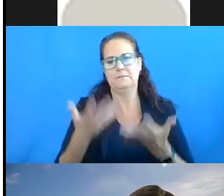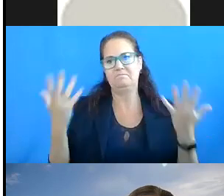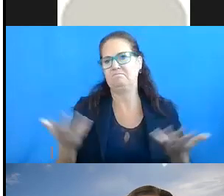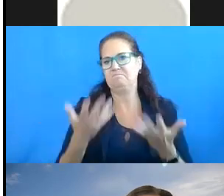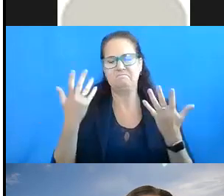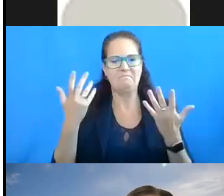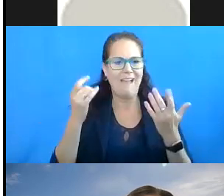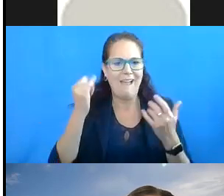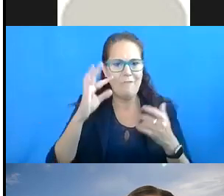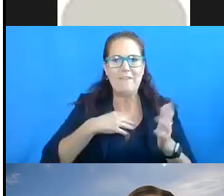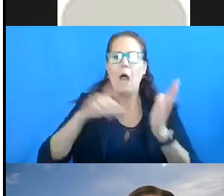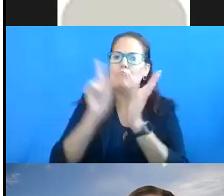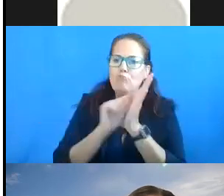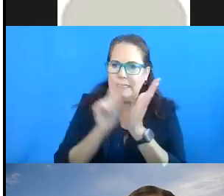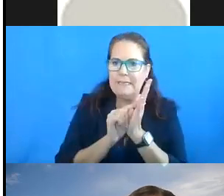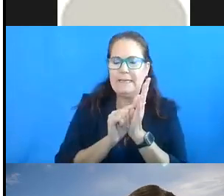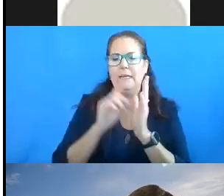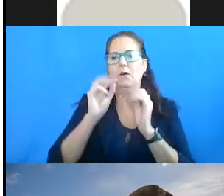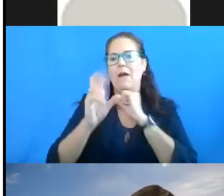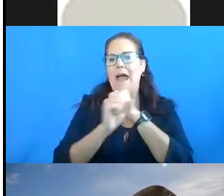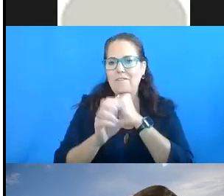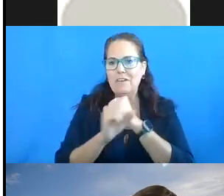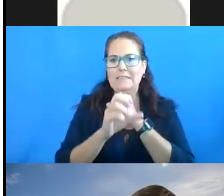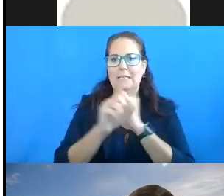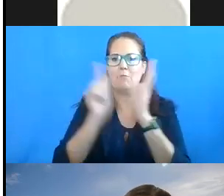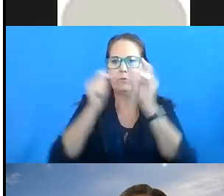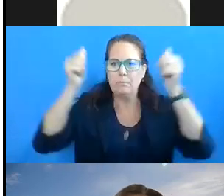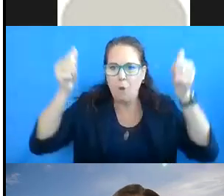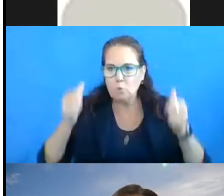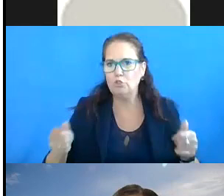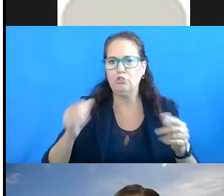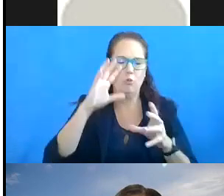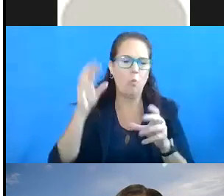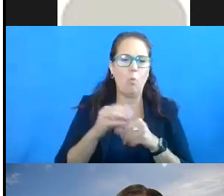if you have printing costs or advertising costs etc. and you want to explain those in